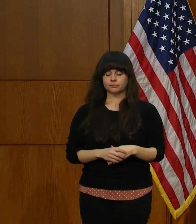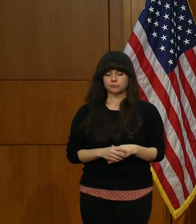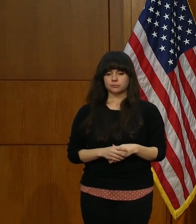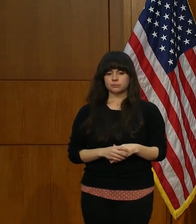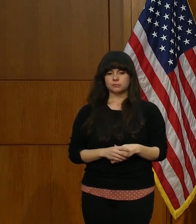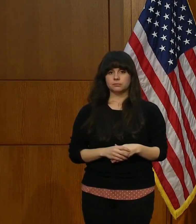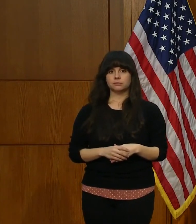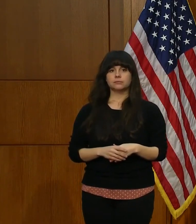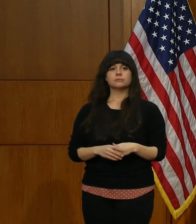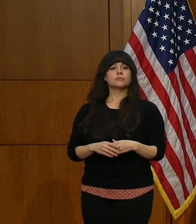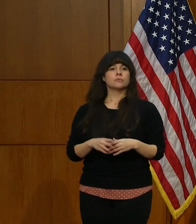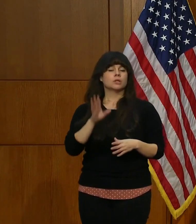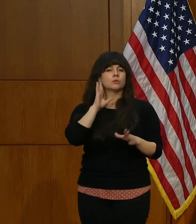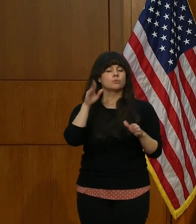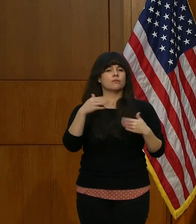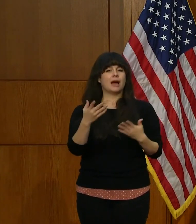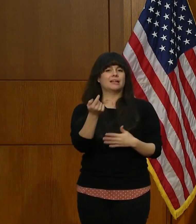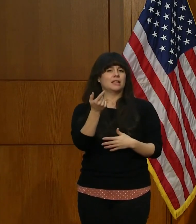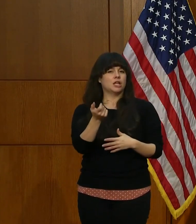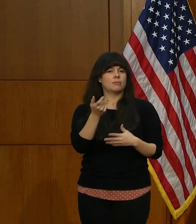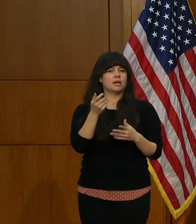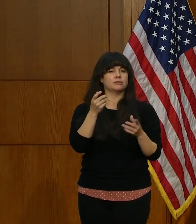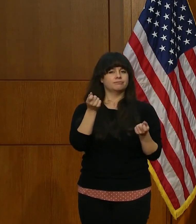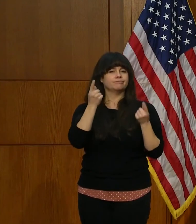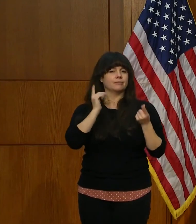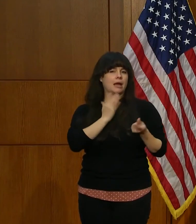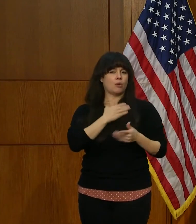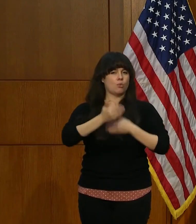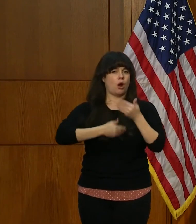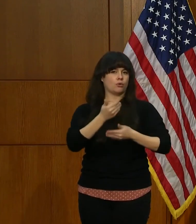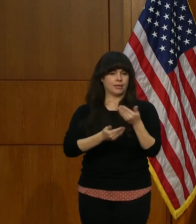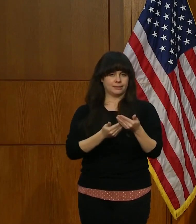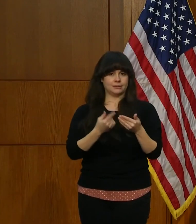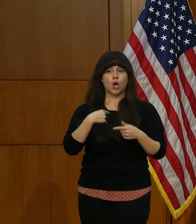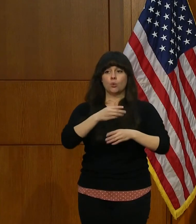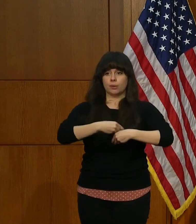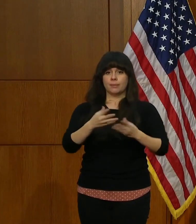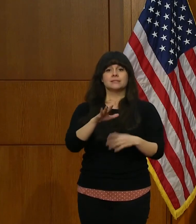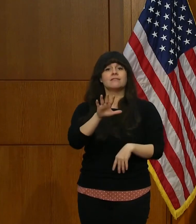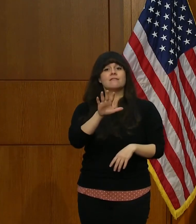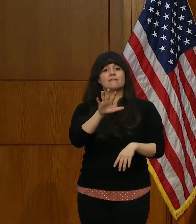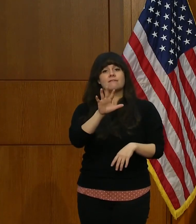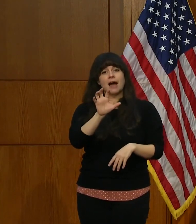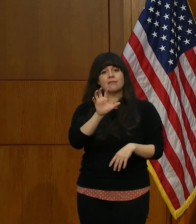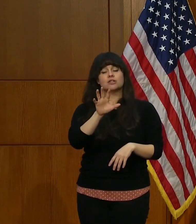AND WHAT WE'RE DOING TO ACCELERATE. HERE'S OUR PROGRESS